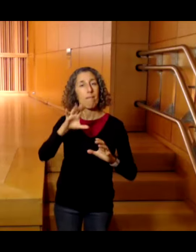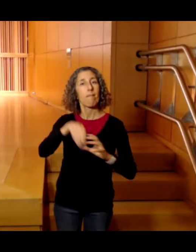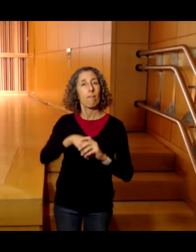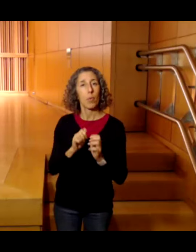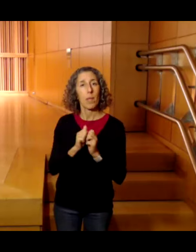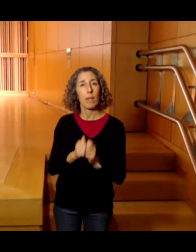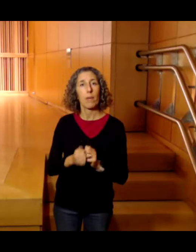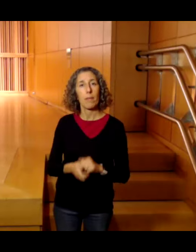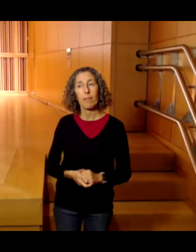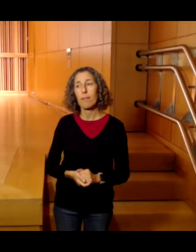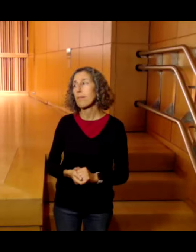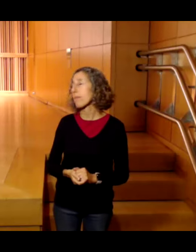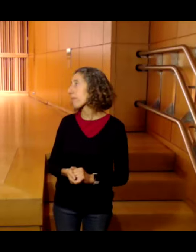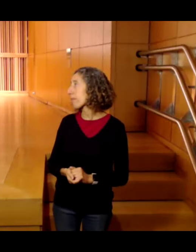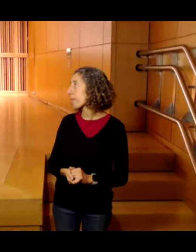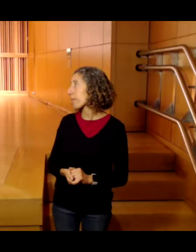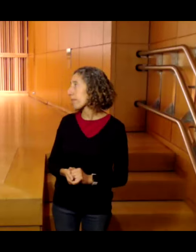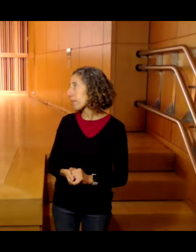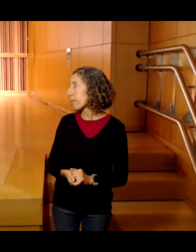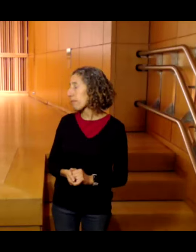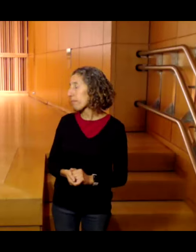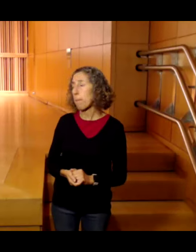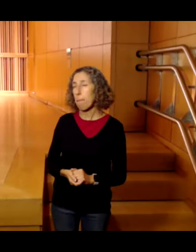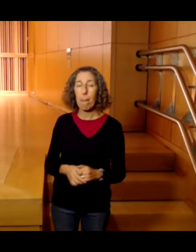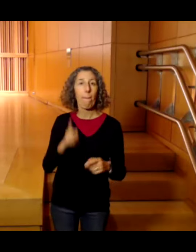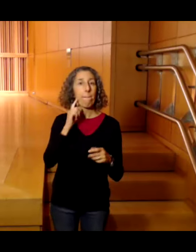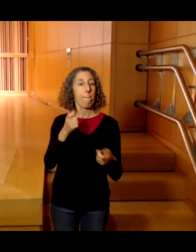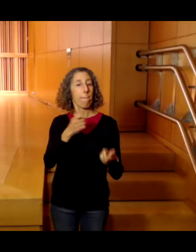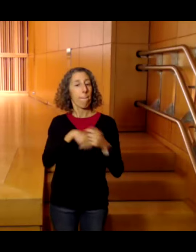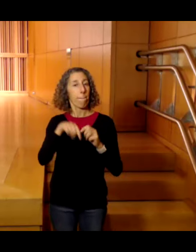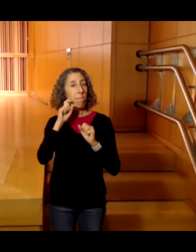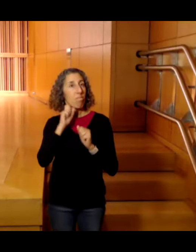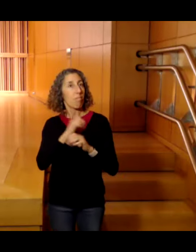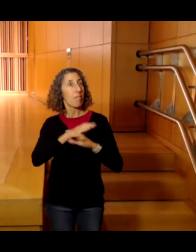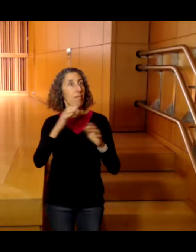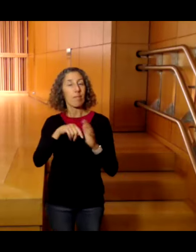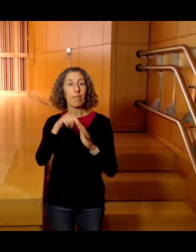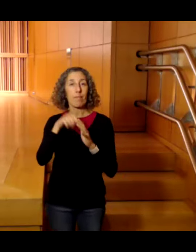Thus, we must reimagine the deeply vexed relationship between religious faith and sexuality.